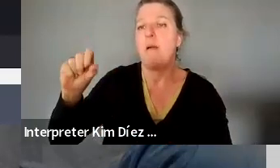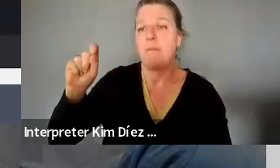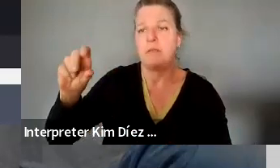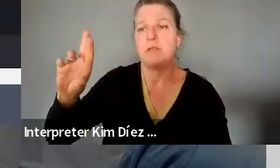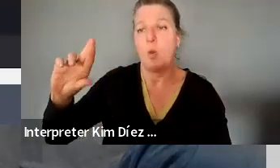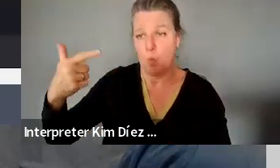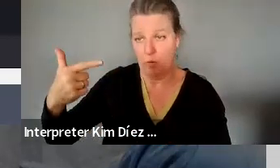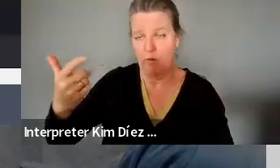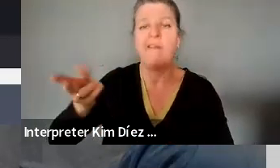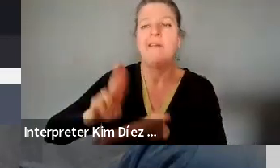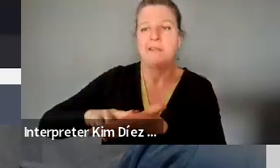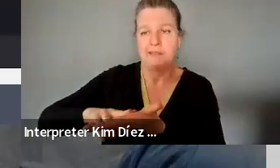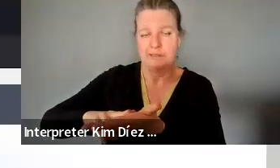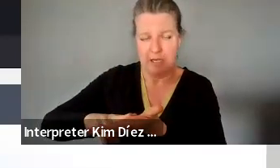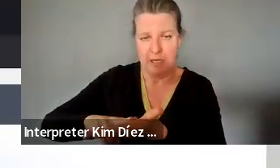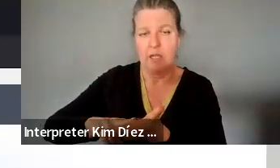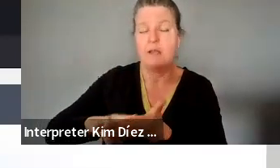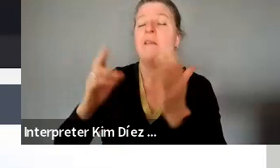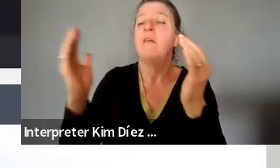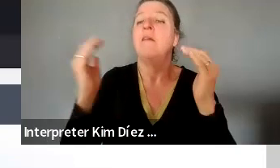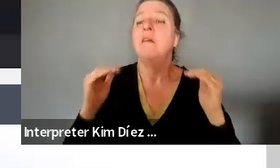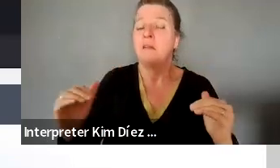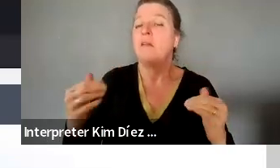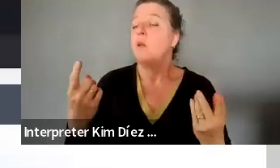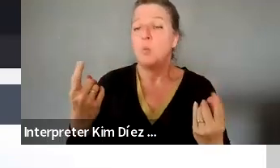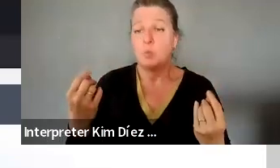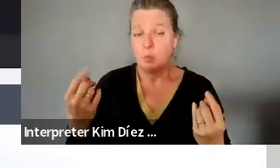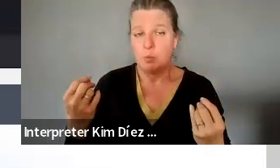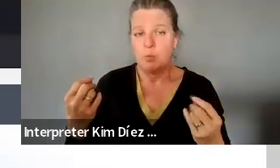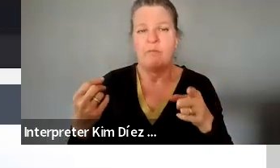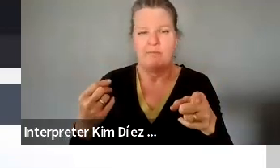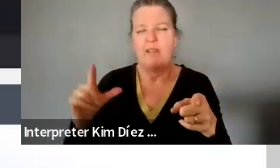The next thing you'll do is, I'll put this link in the chat,